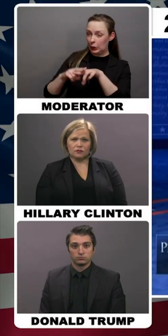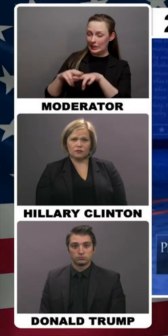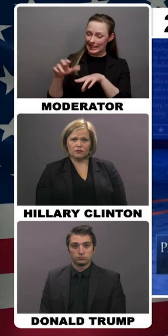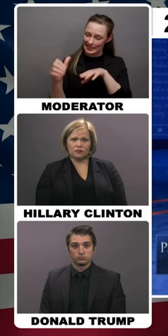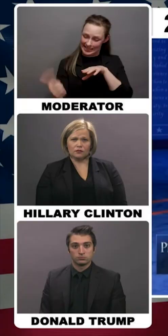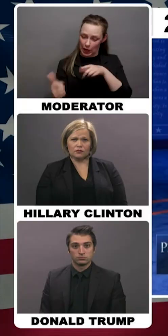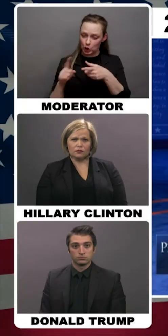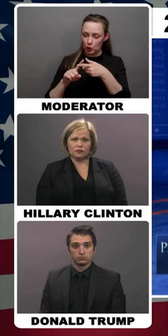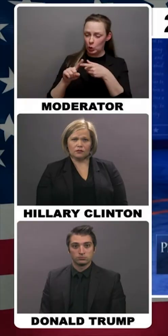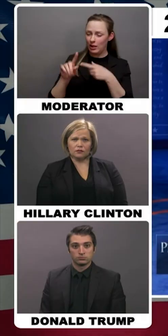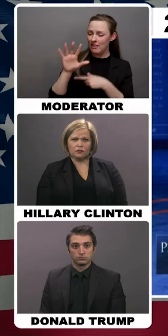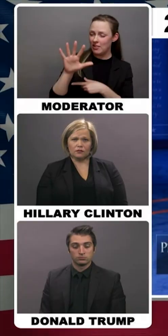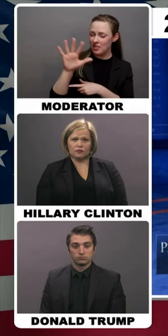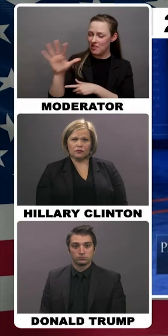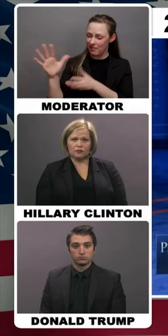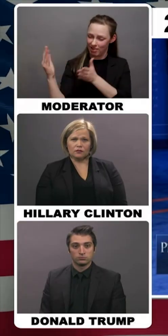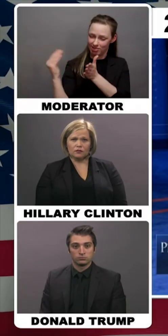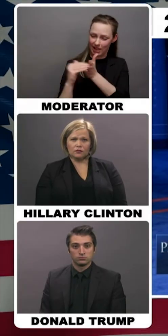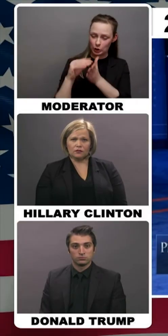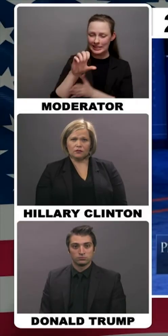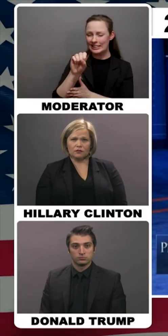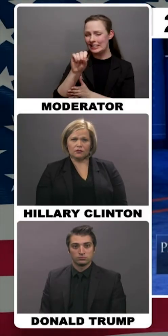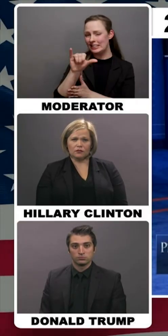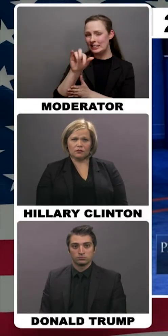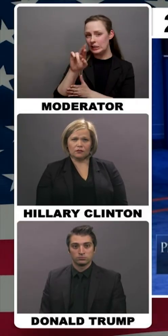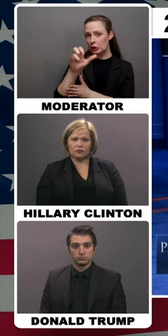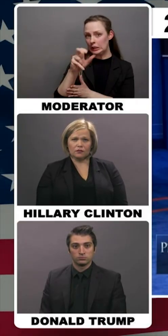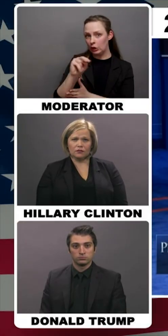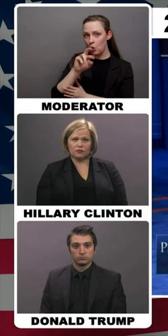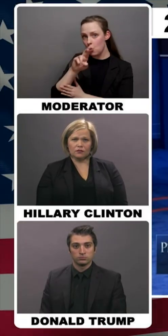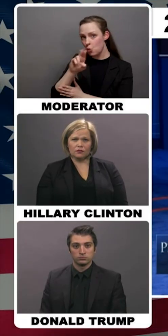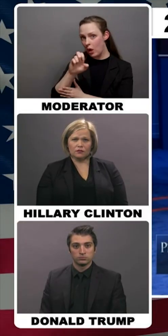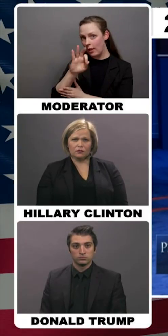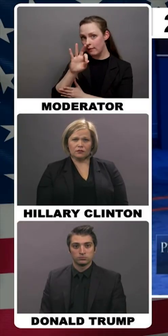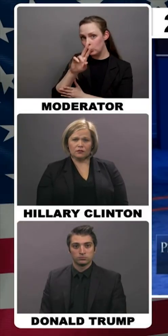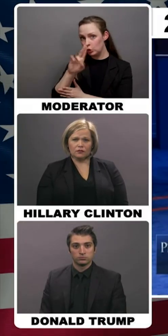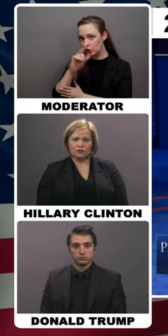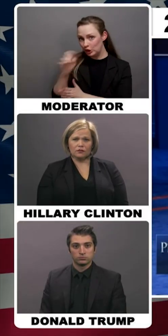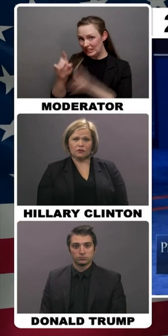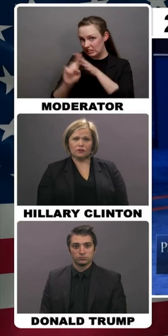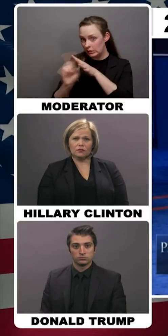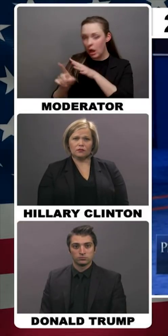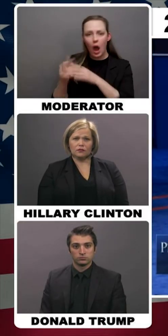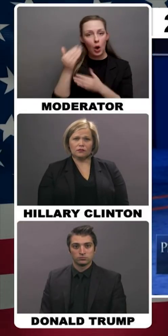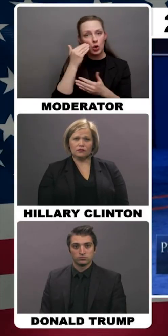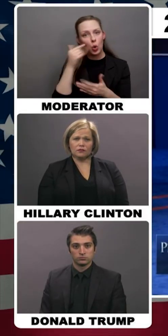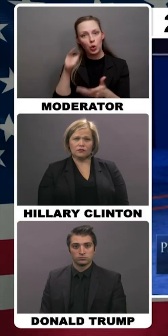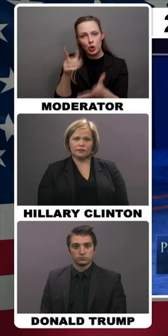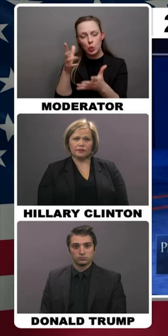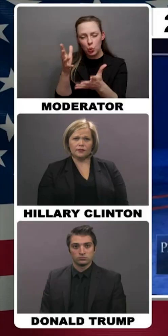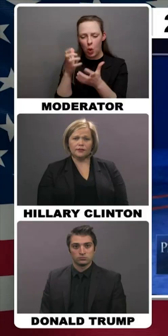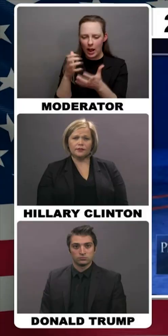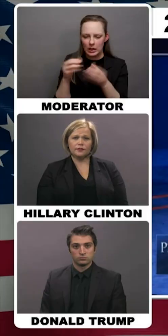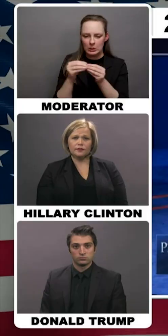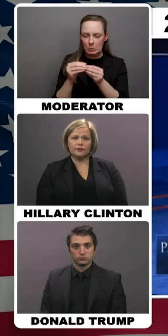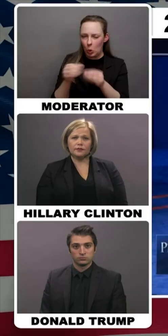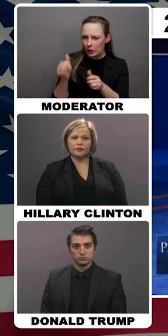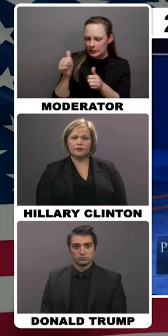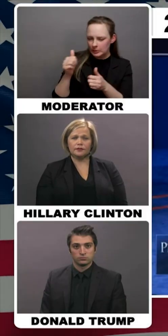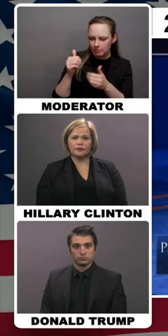Syrian refugees. We know you want tougher vetting. That's not a perfect system. So why take the risk